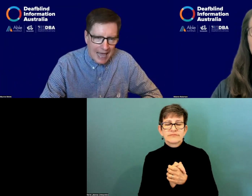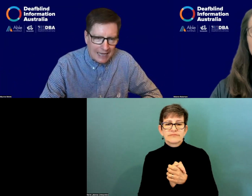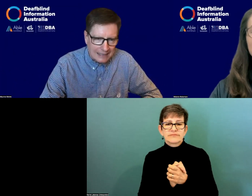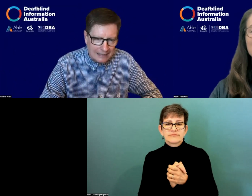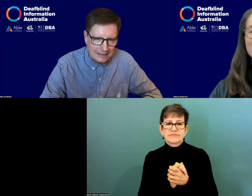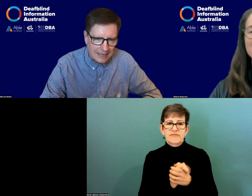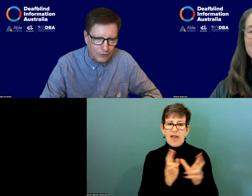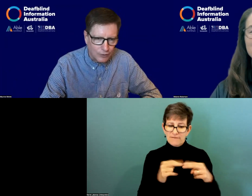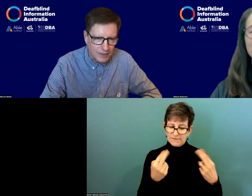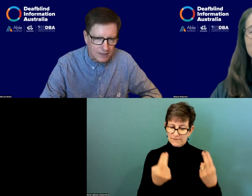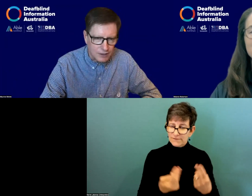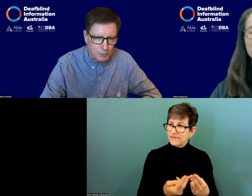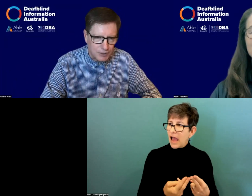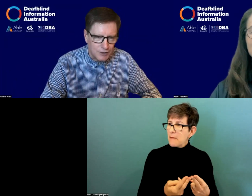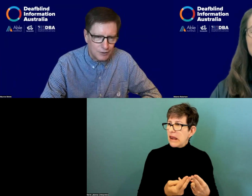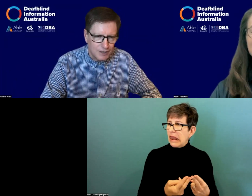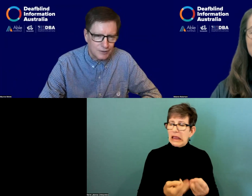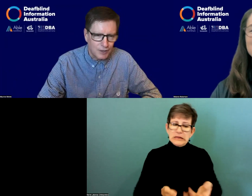I don't know if that's an expression you use in Australia.